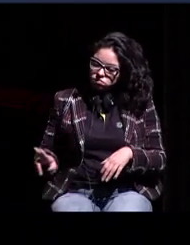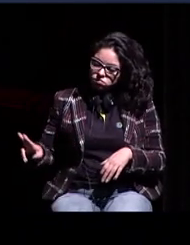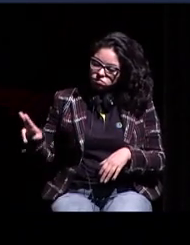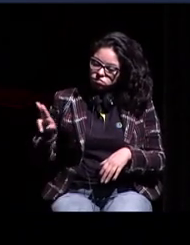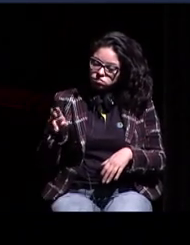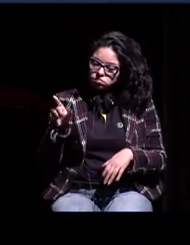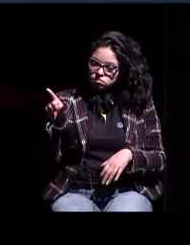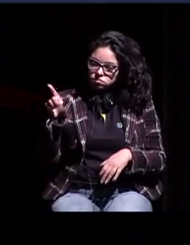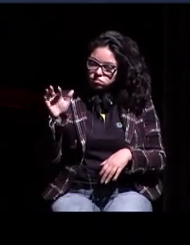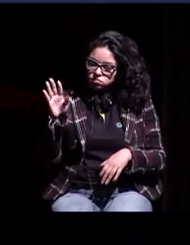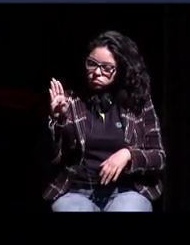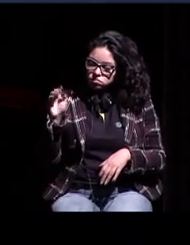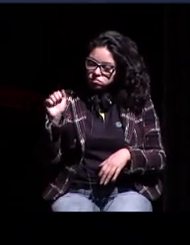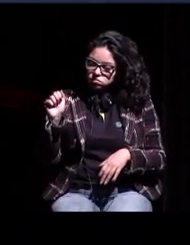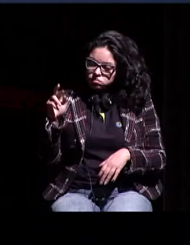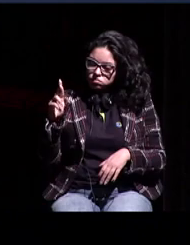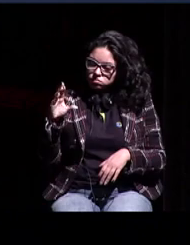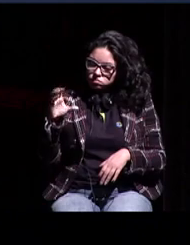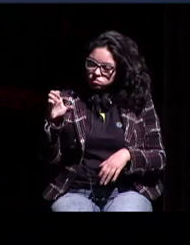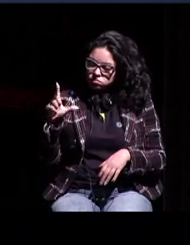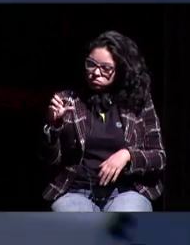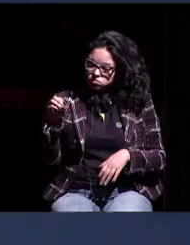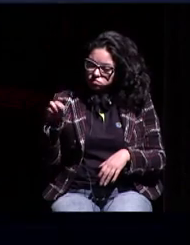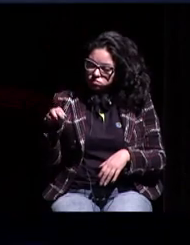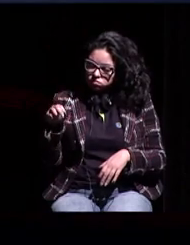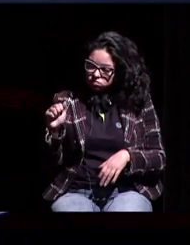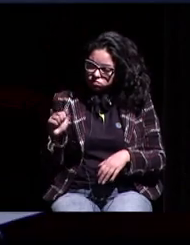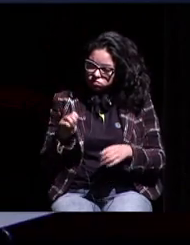So I give way to Ernest.